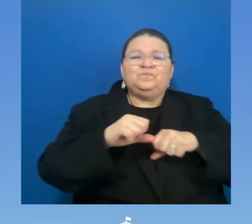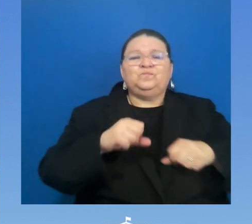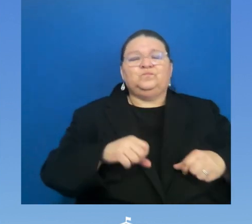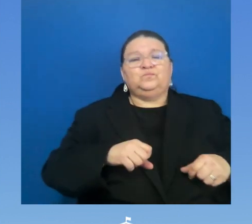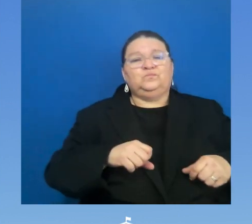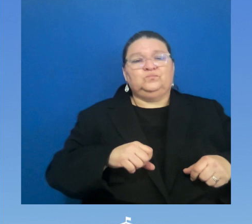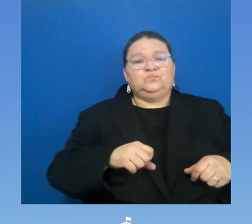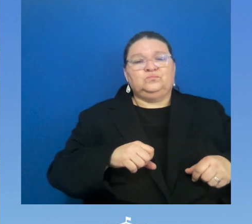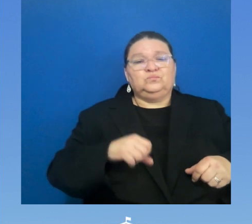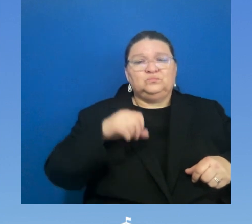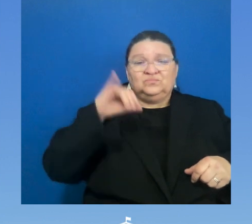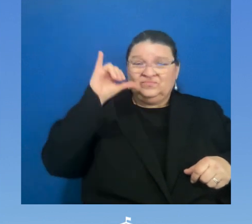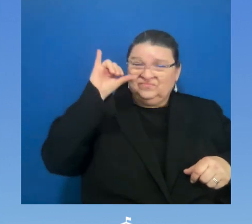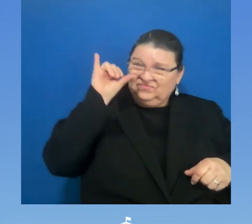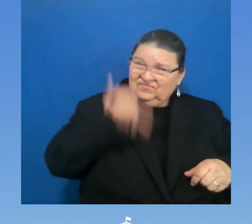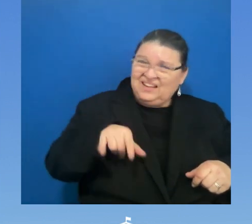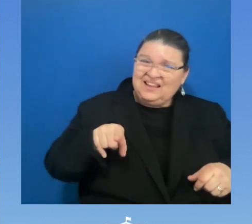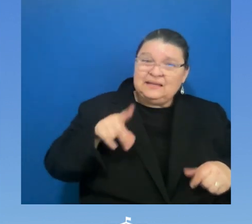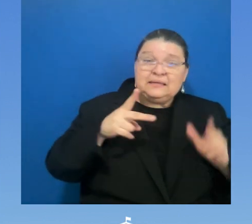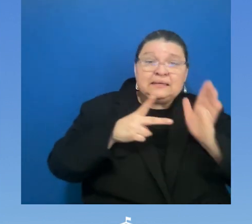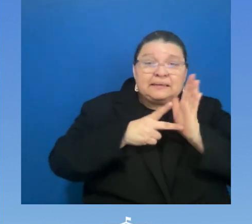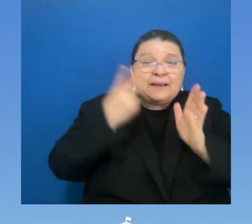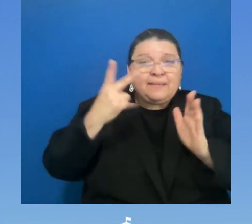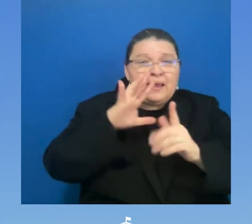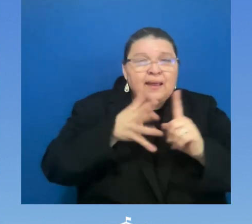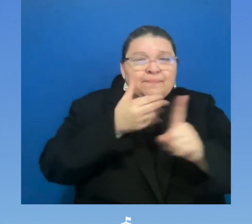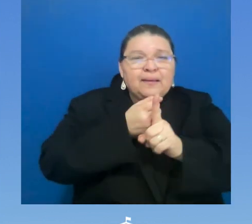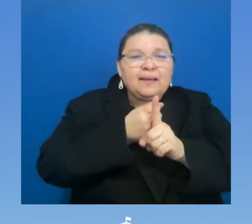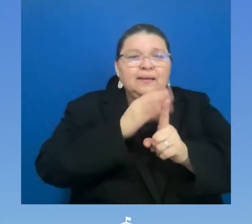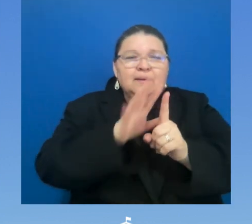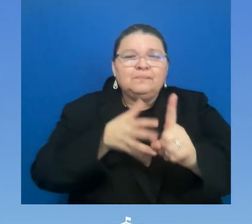They're getting hit by the economic tsunami of the pandemic,